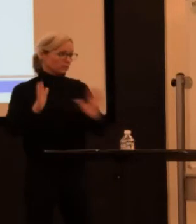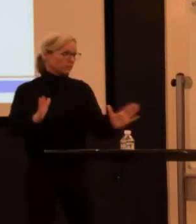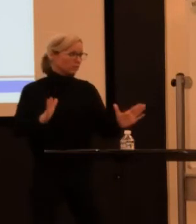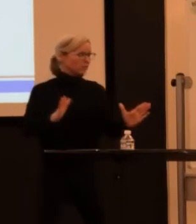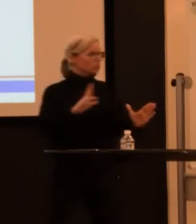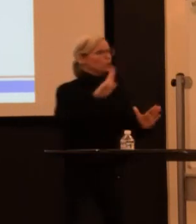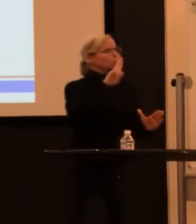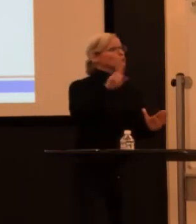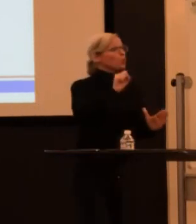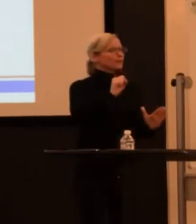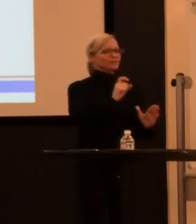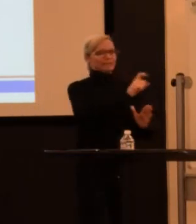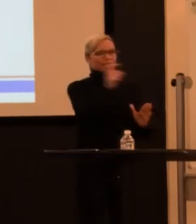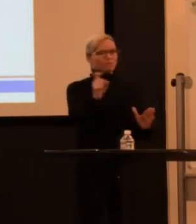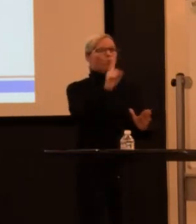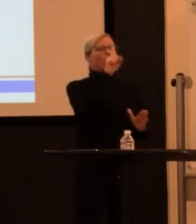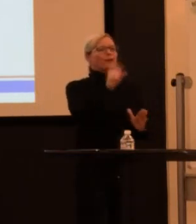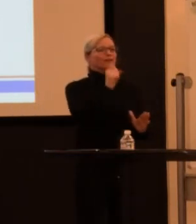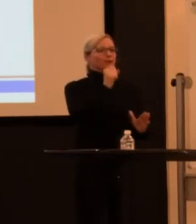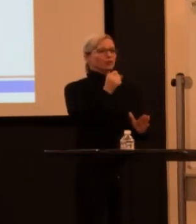The US gives you what's called a one year grace period